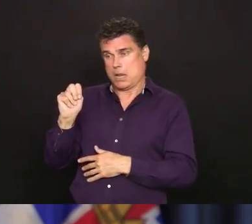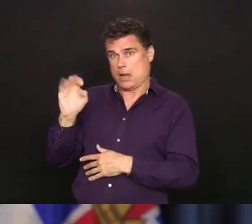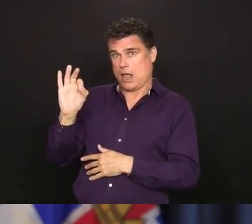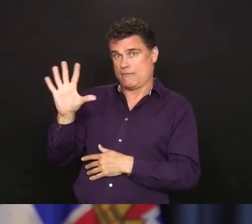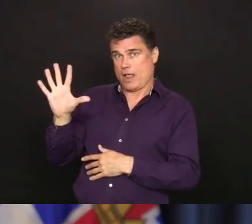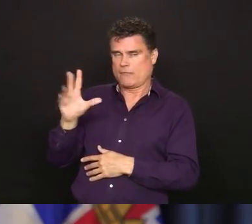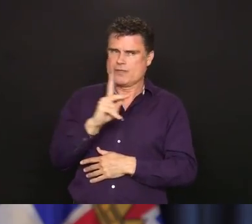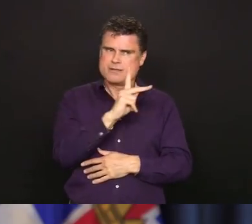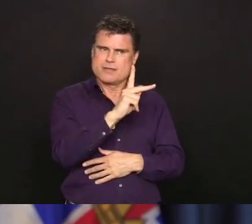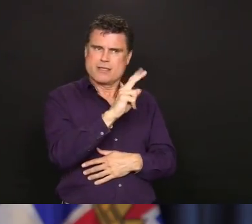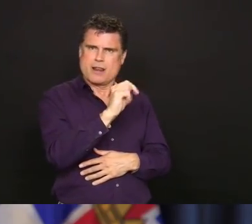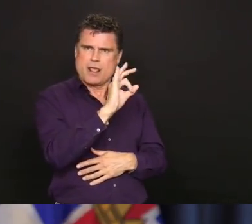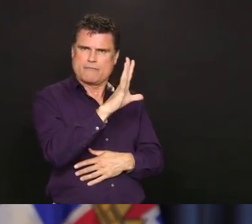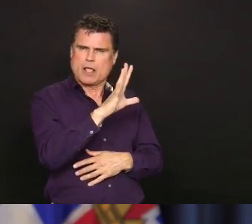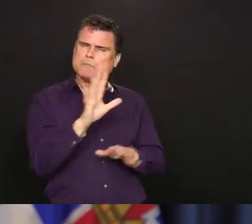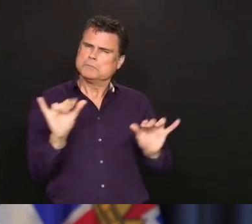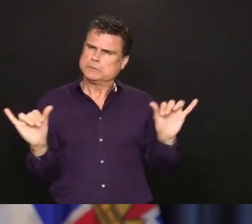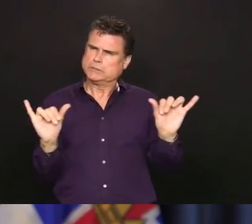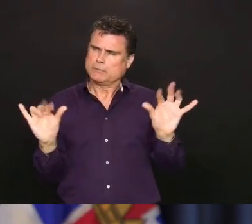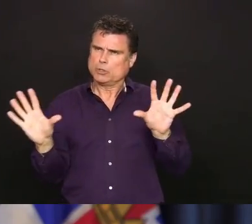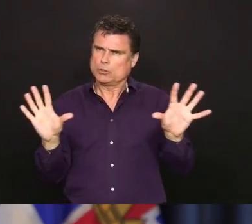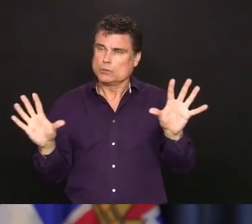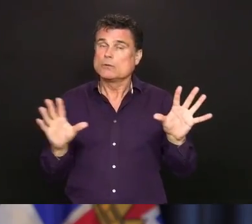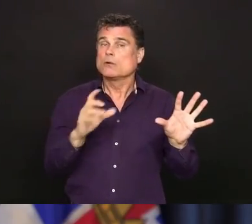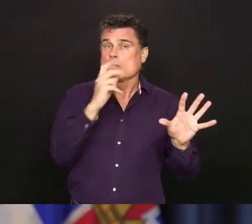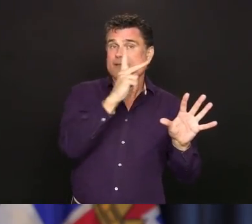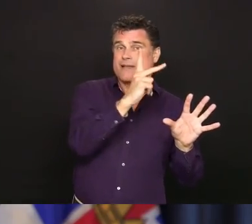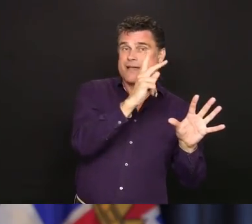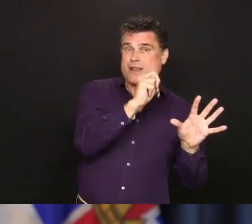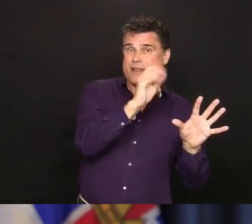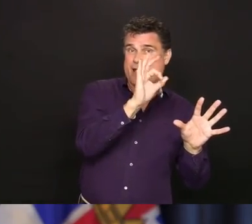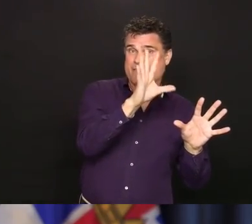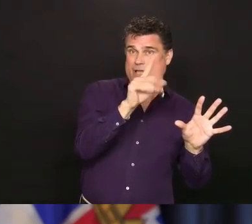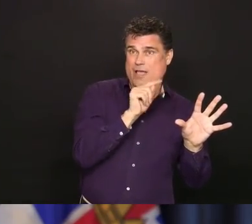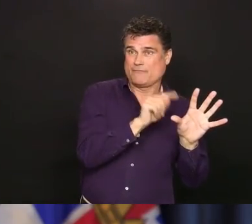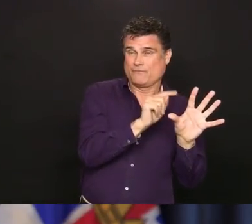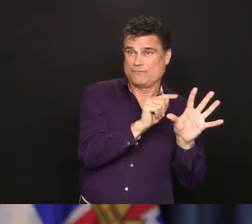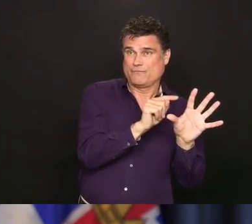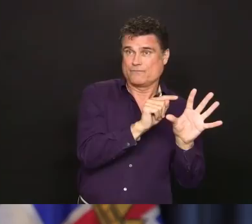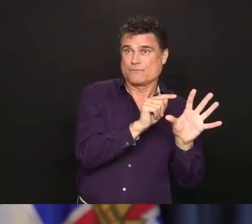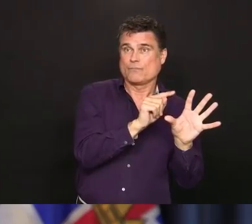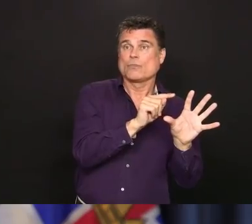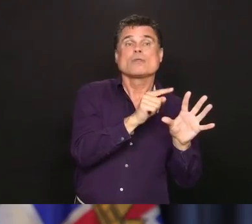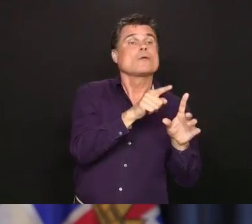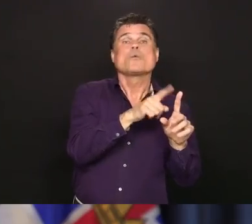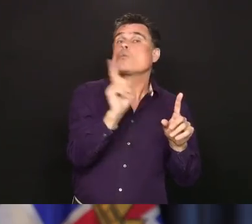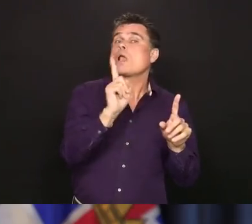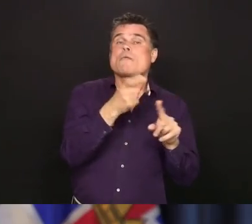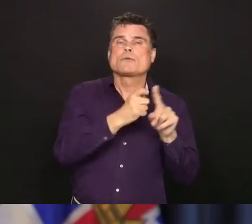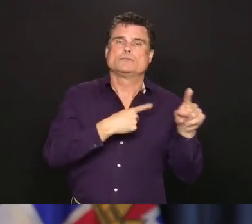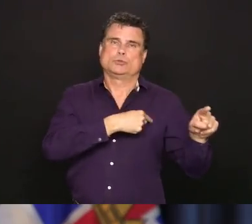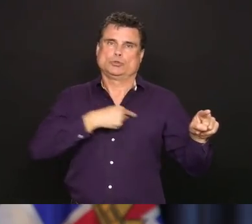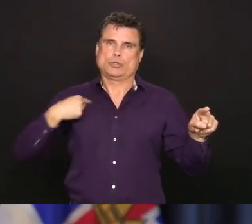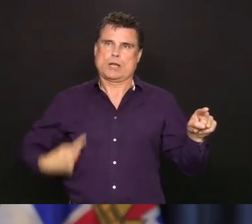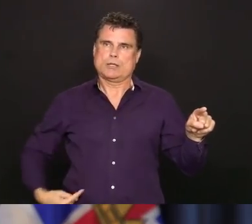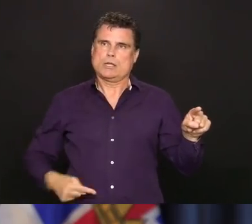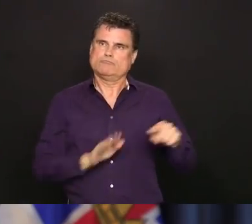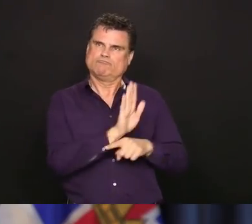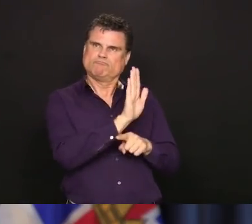certifications systems used in China where the KN95 is standard code other countries such as Australia